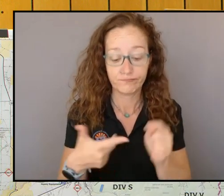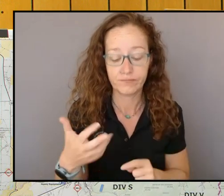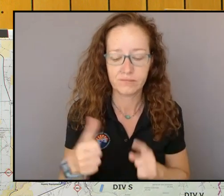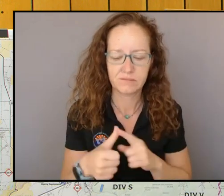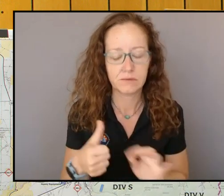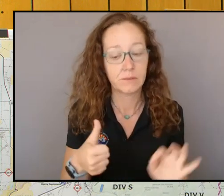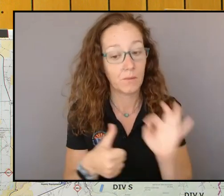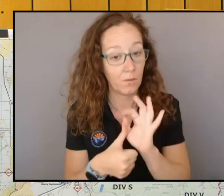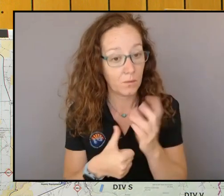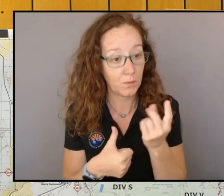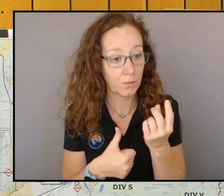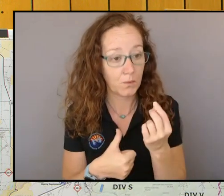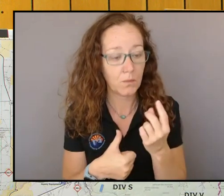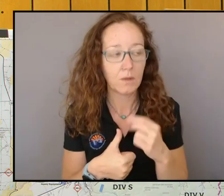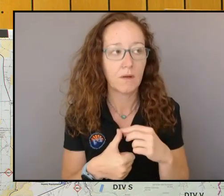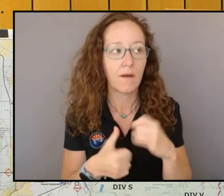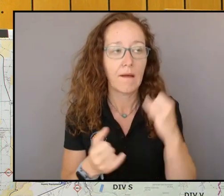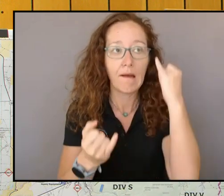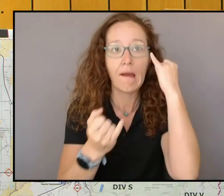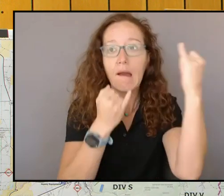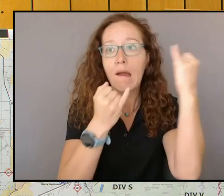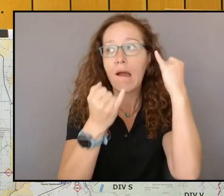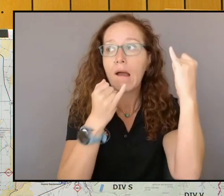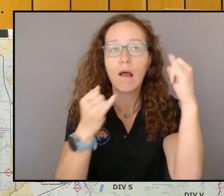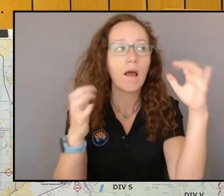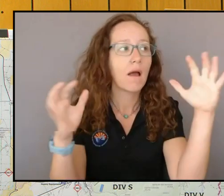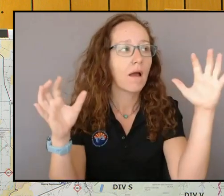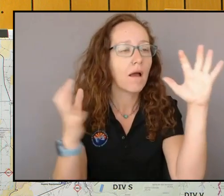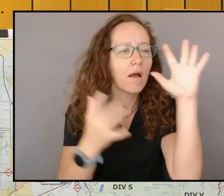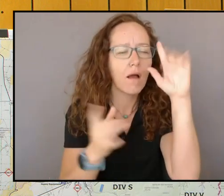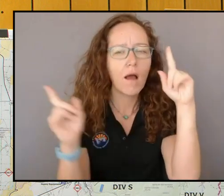multiple different sources of information, different analysis,